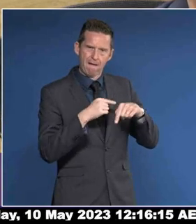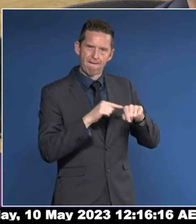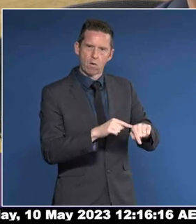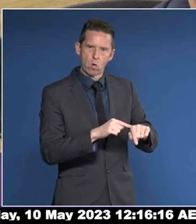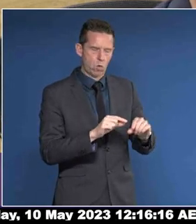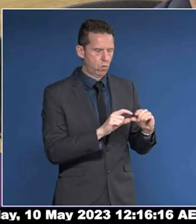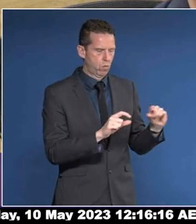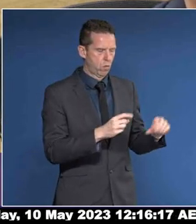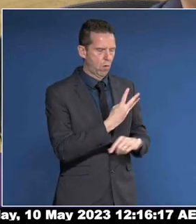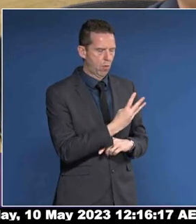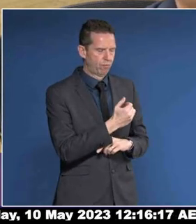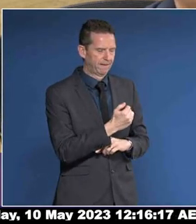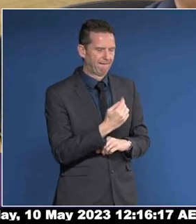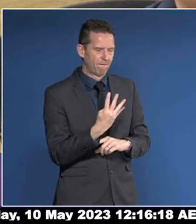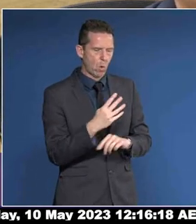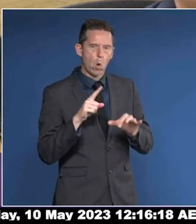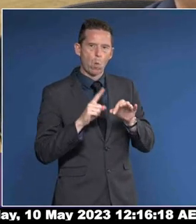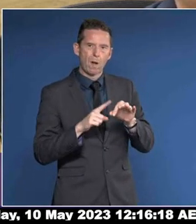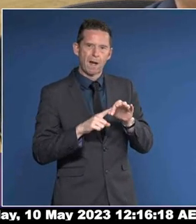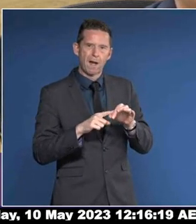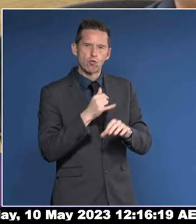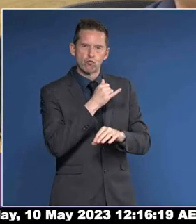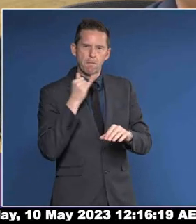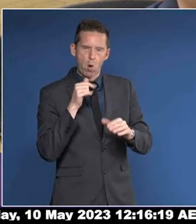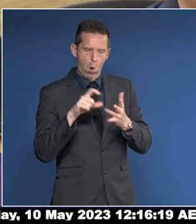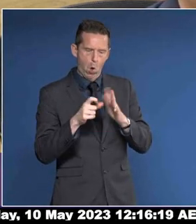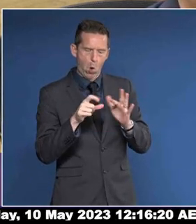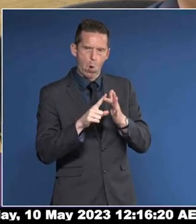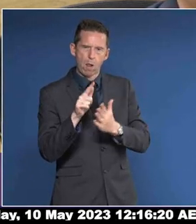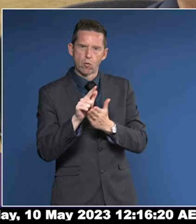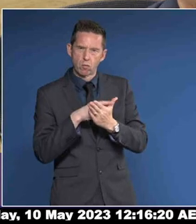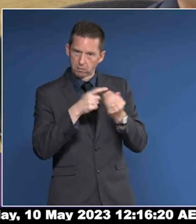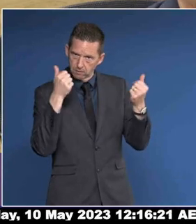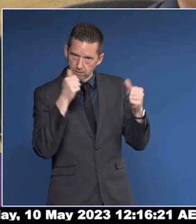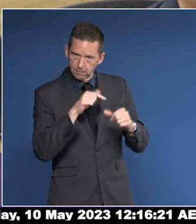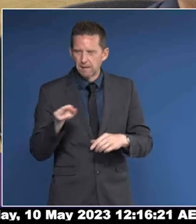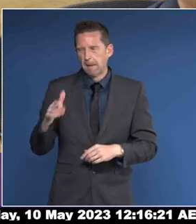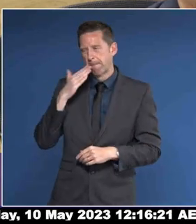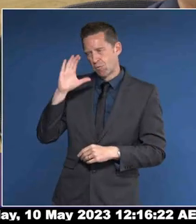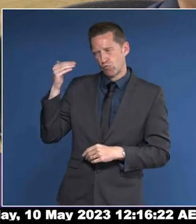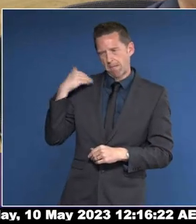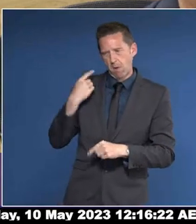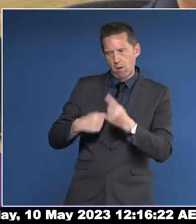the Queensland Criminal Code. No doubt you're familiar with that section. Perhaps you could remind me. It's called - I don't know if we've got it to come up.